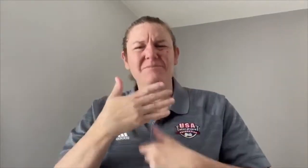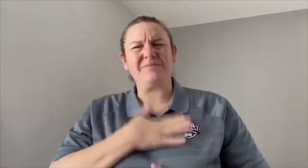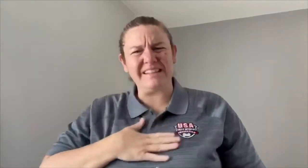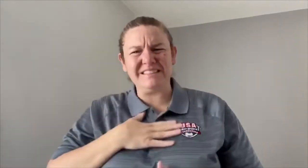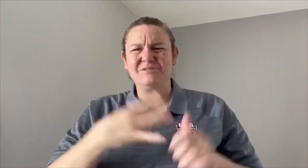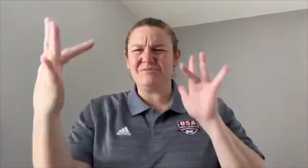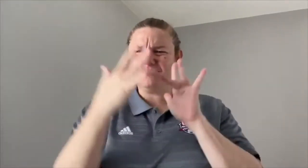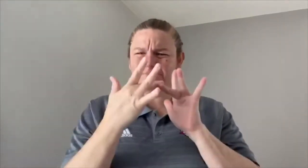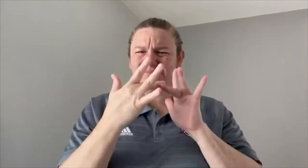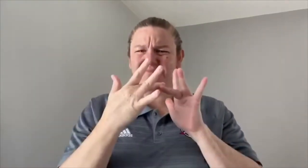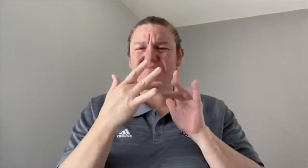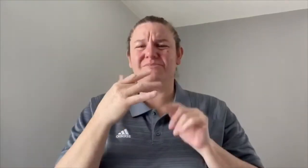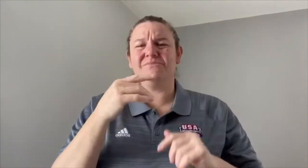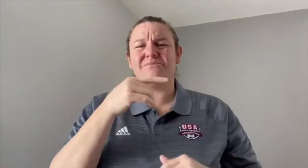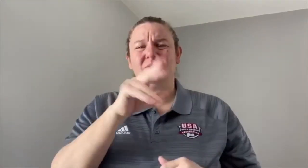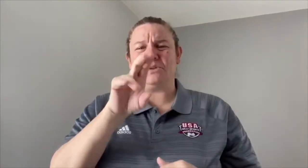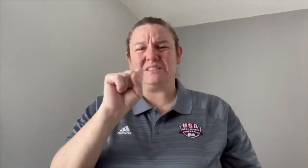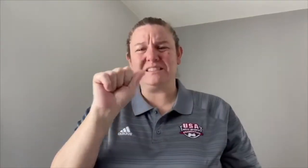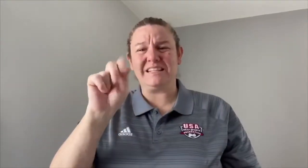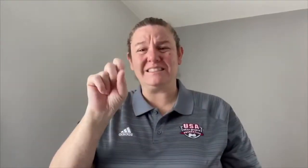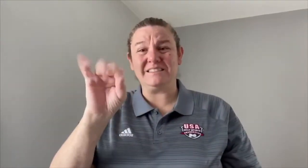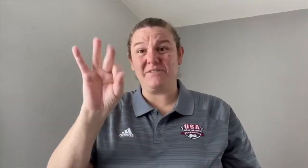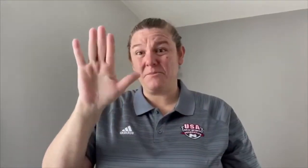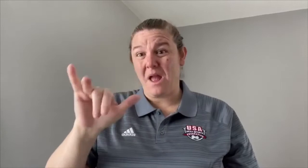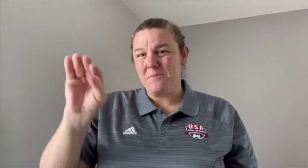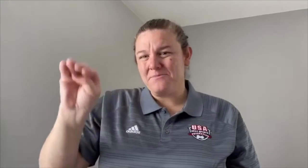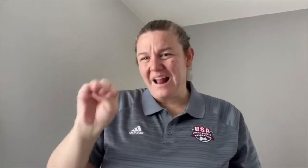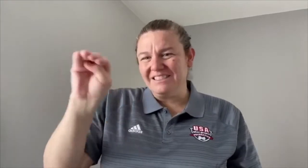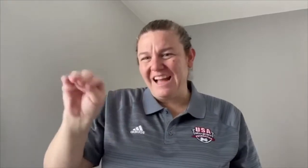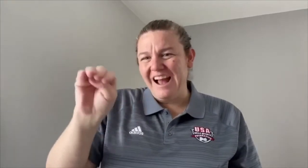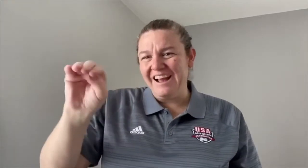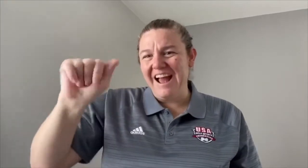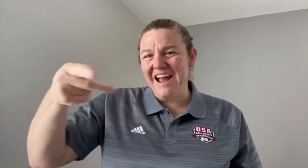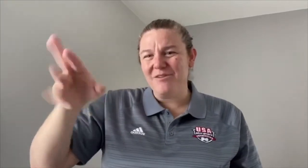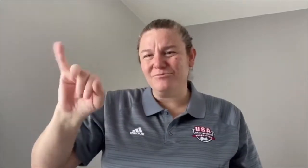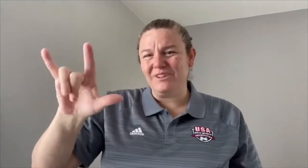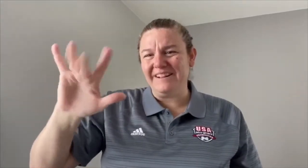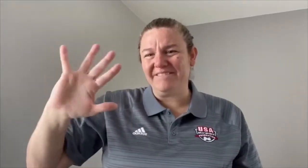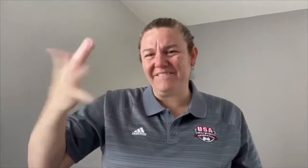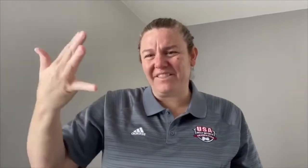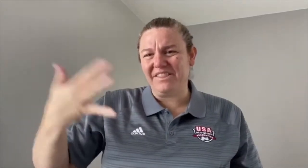please reach out to us at USADSF by Monday April 5th.